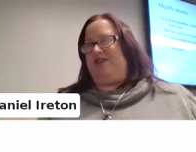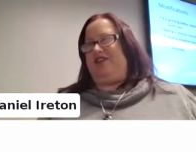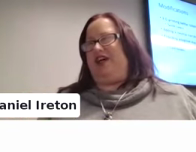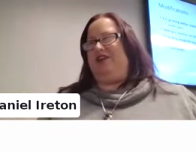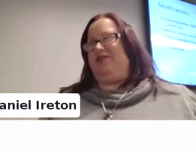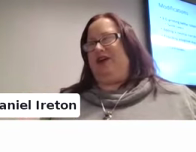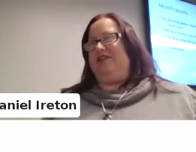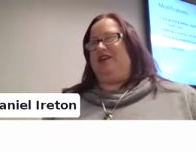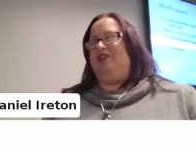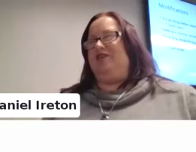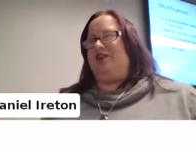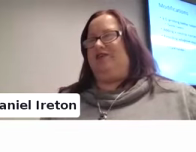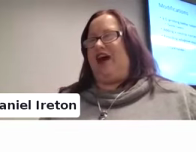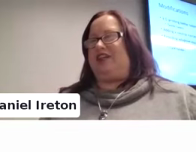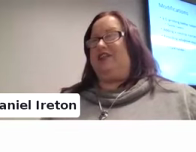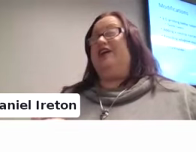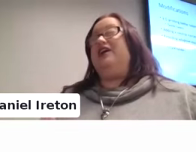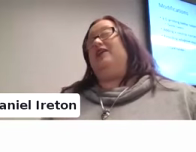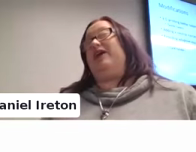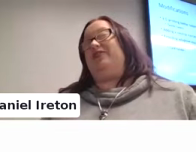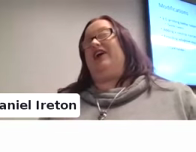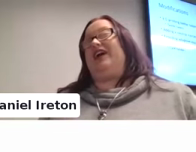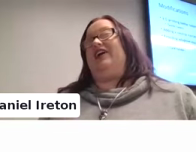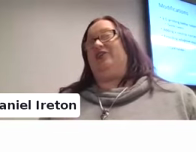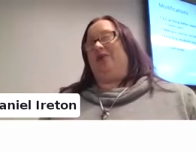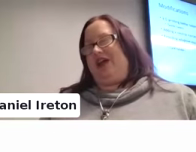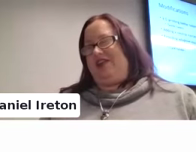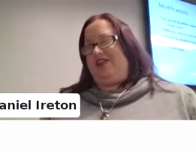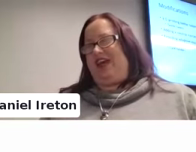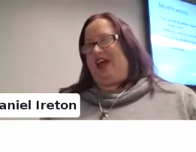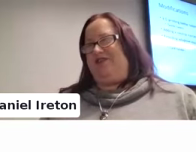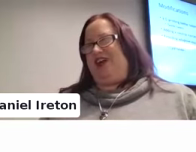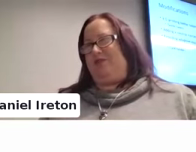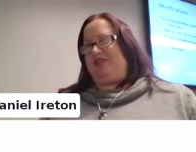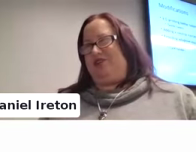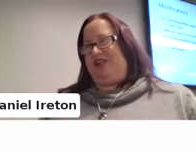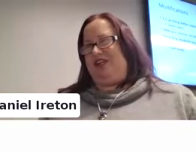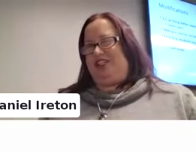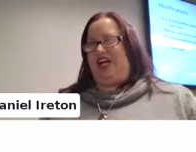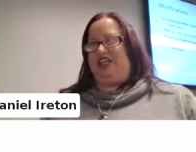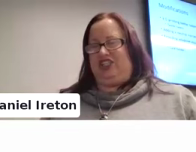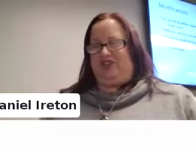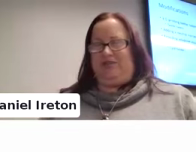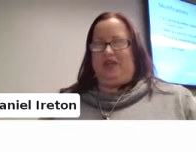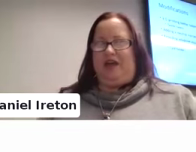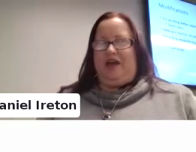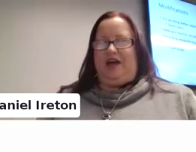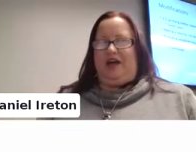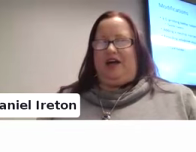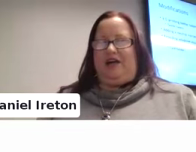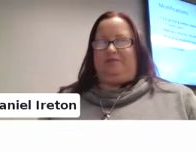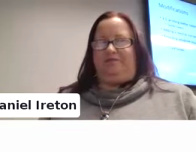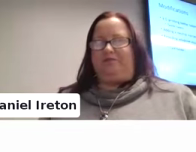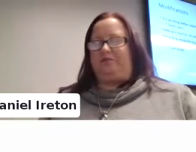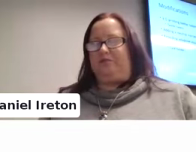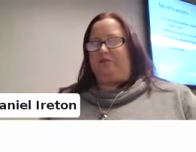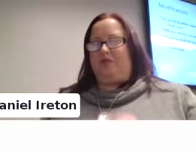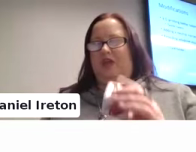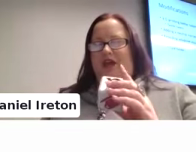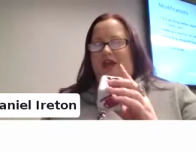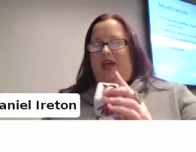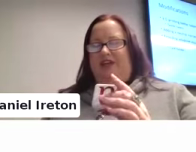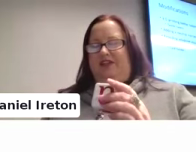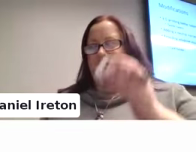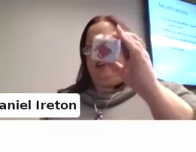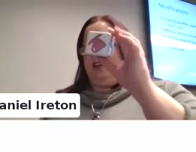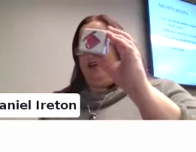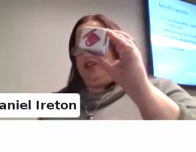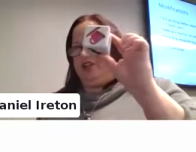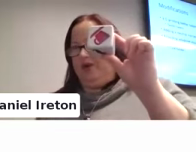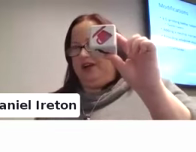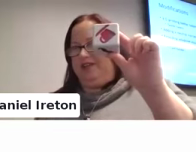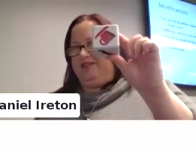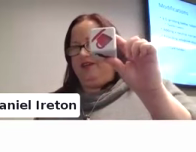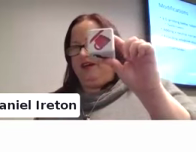It has different icons that represent different categories.